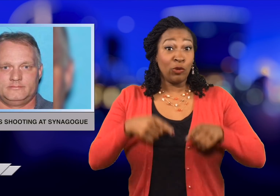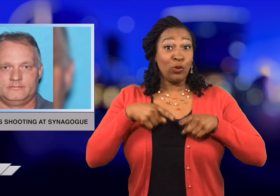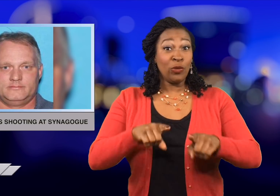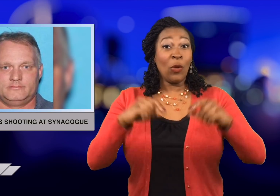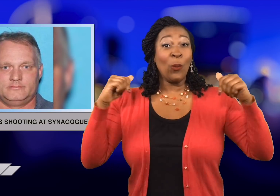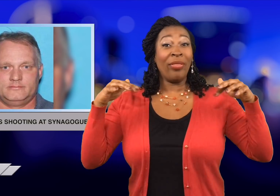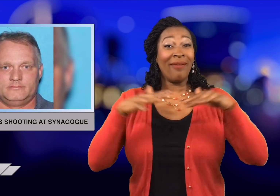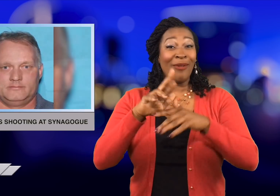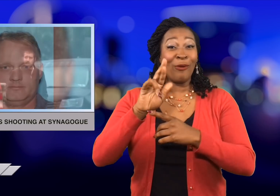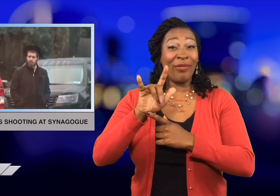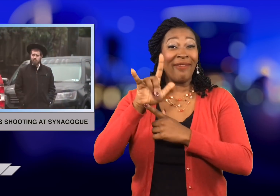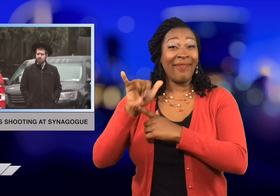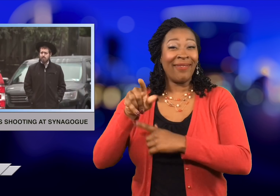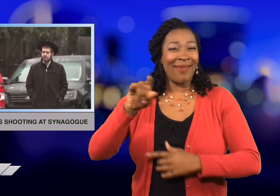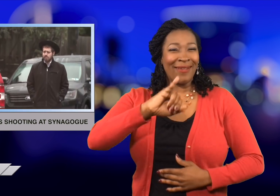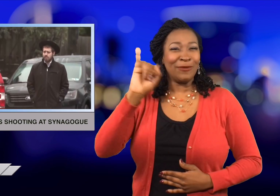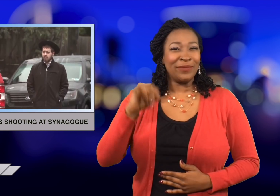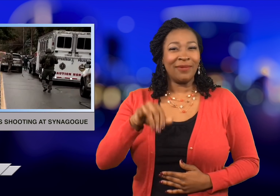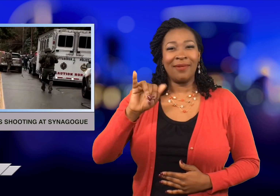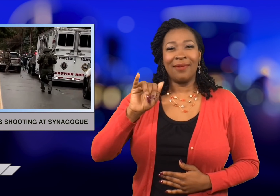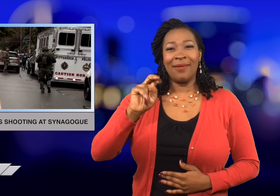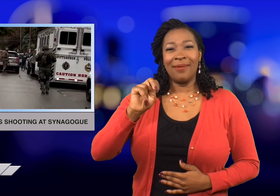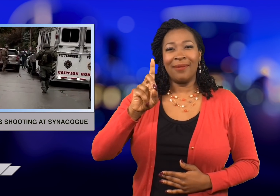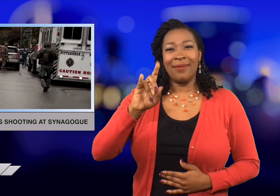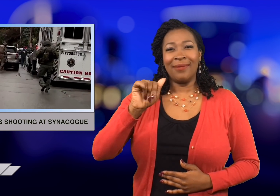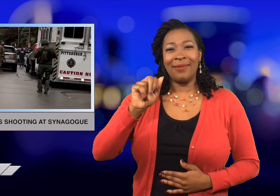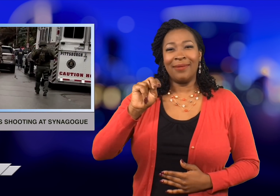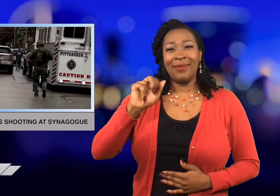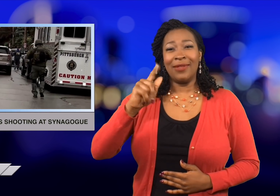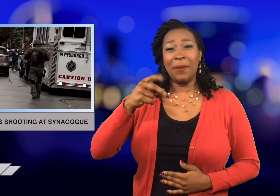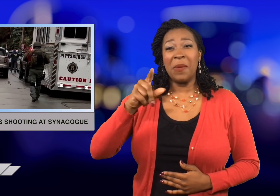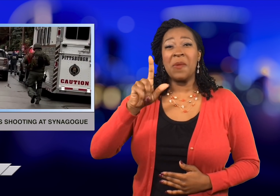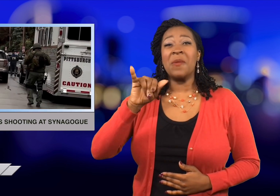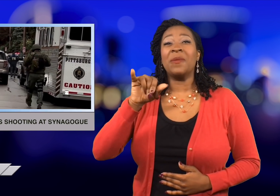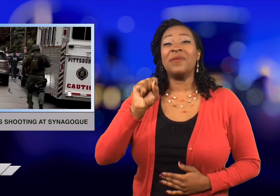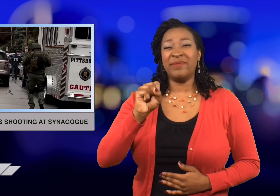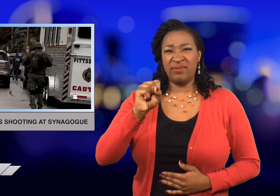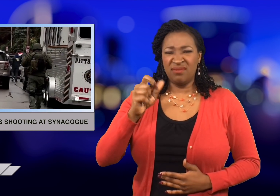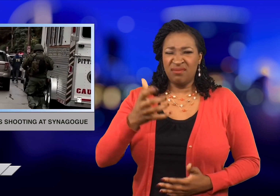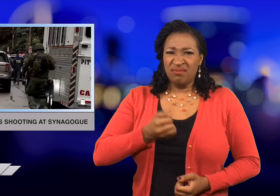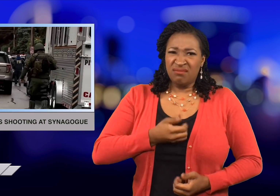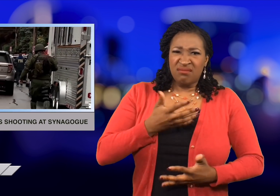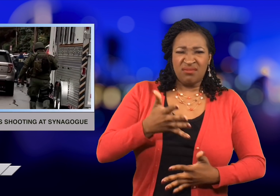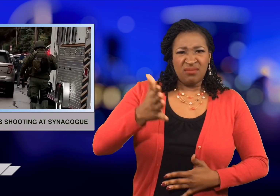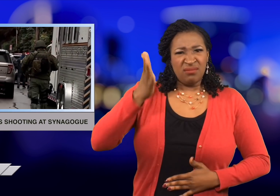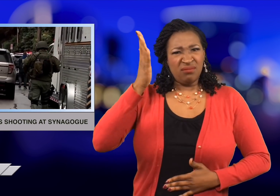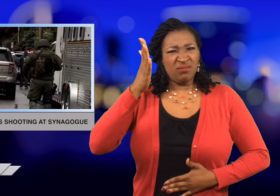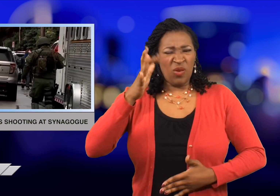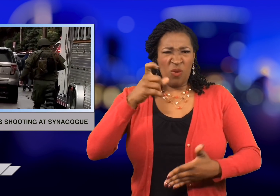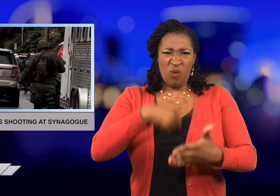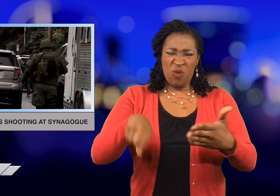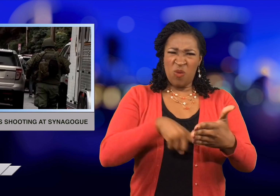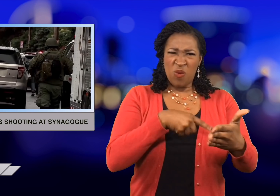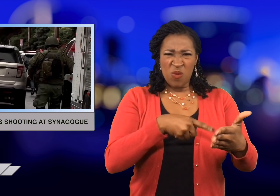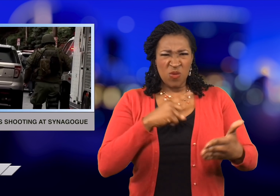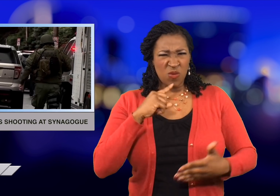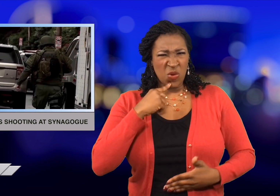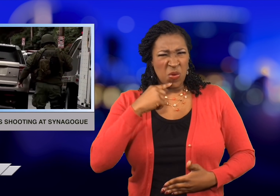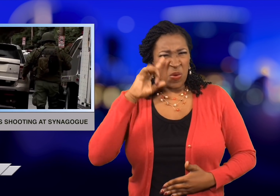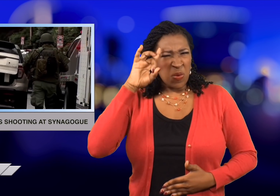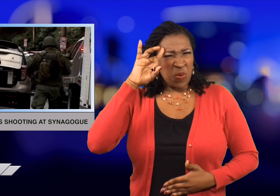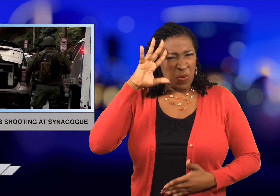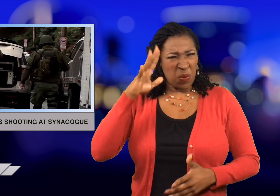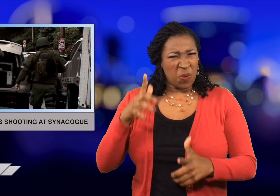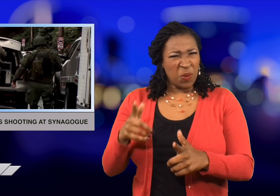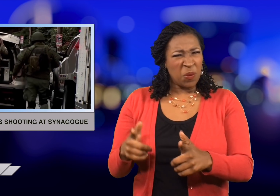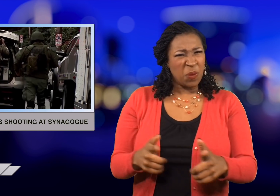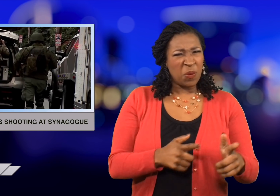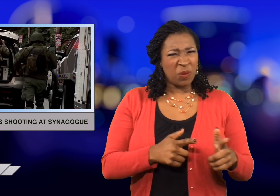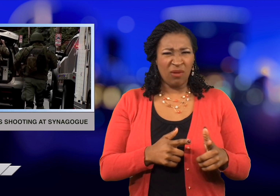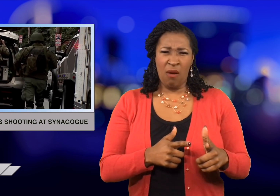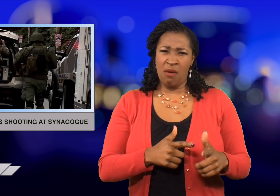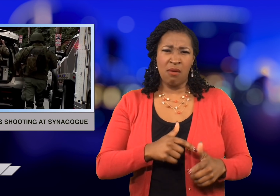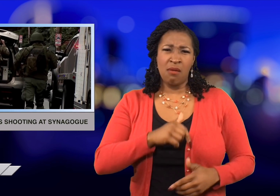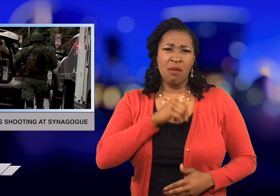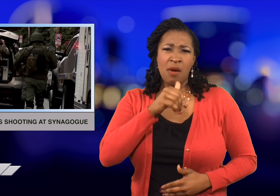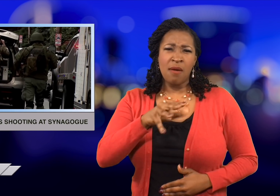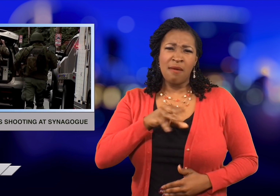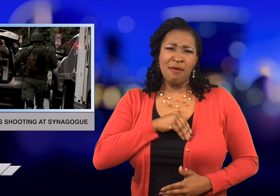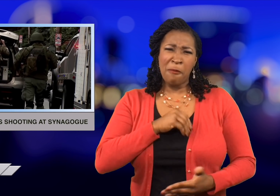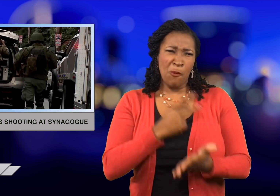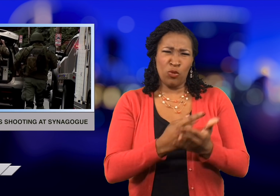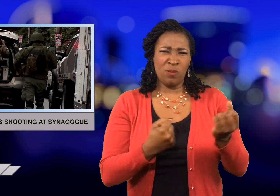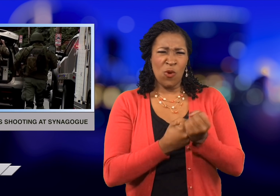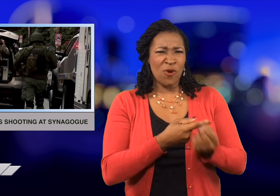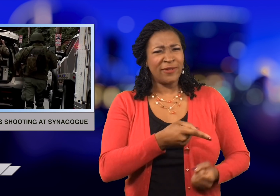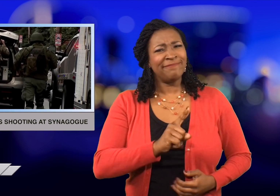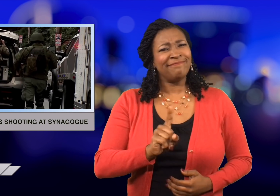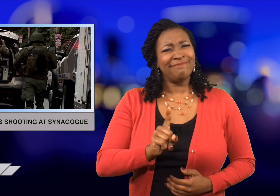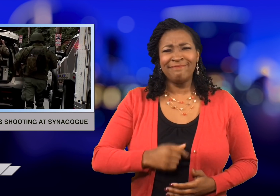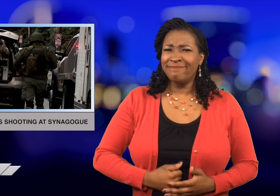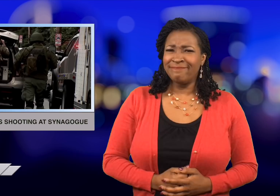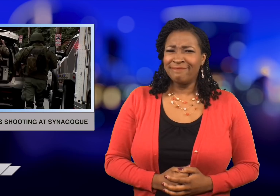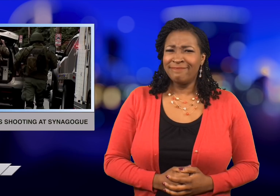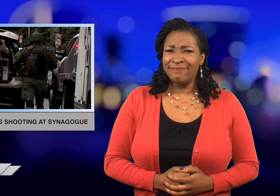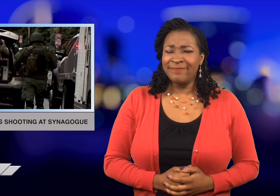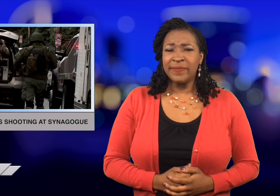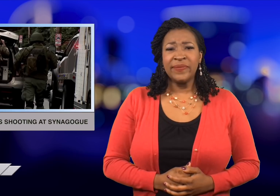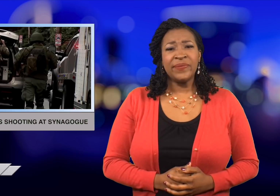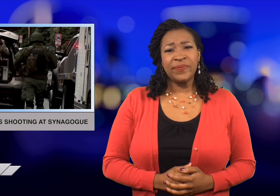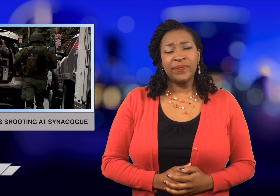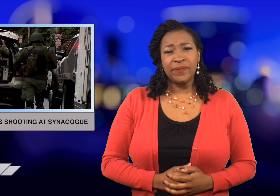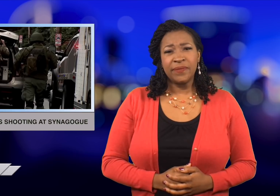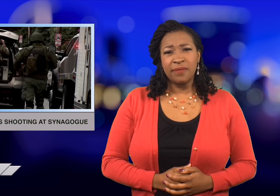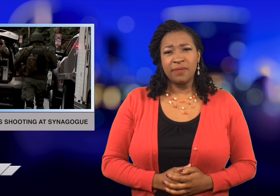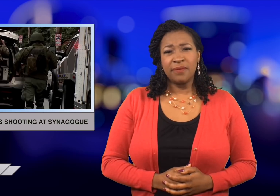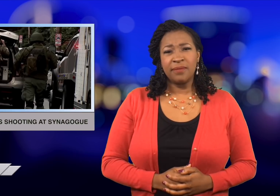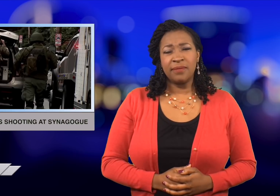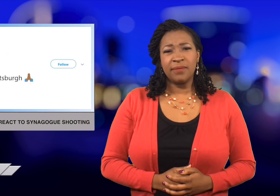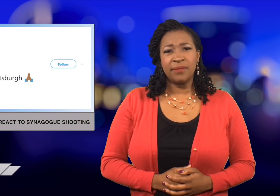during a rally in Indianapolis.